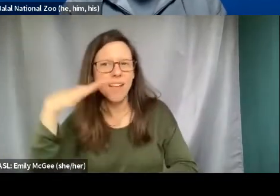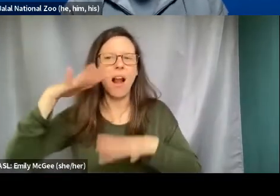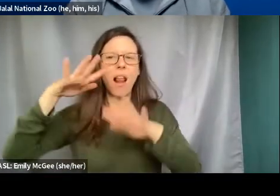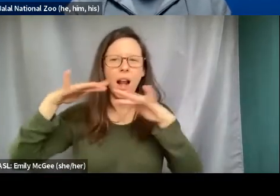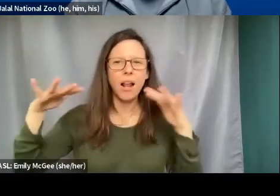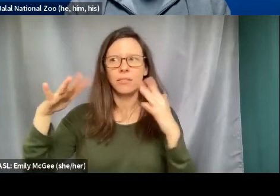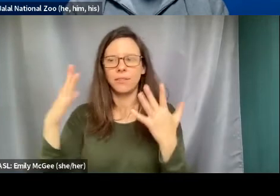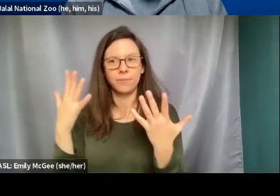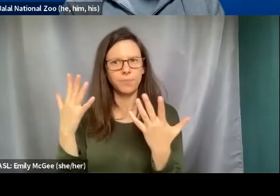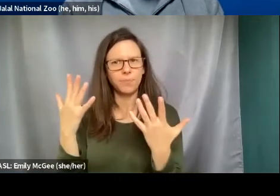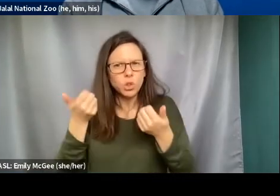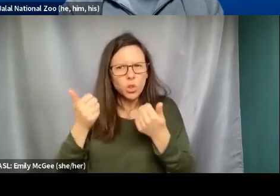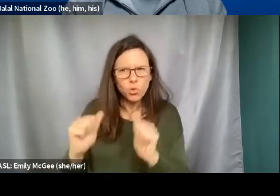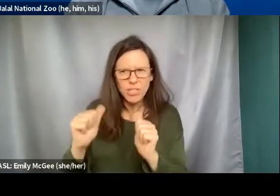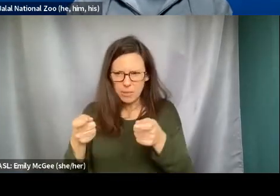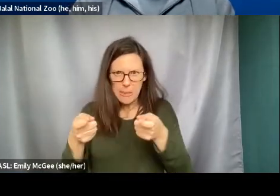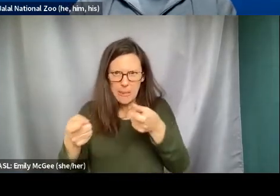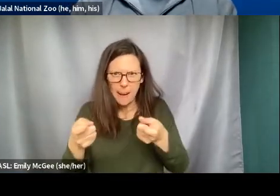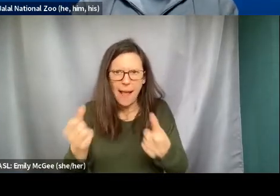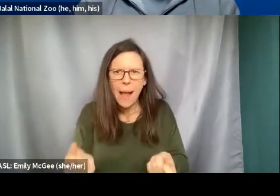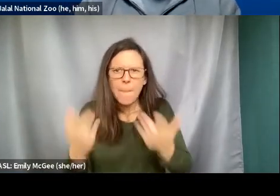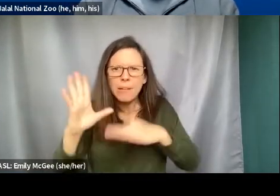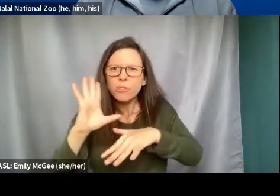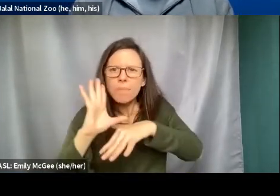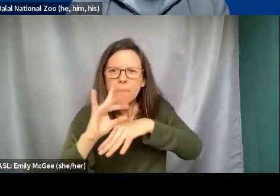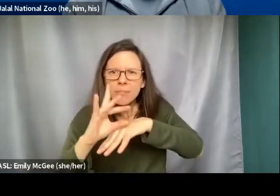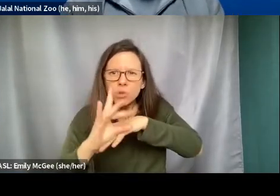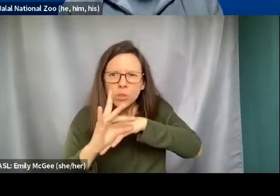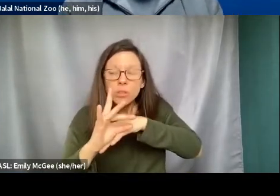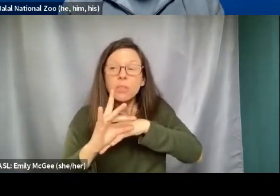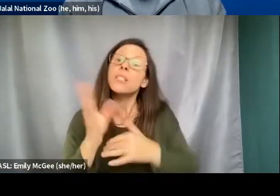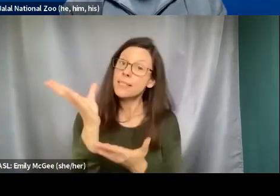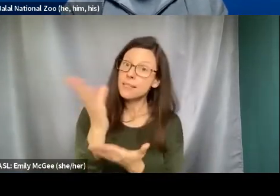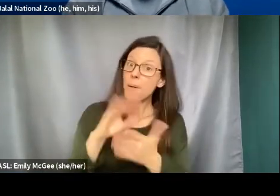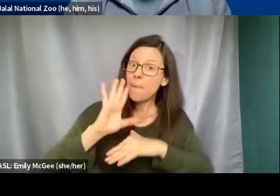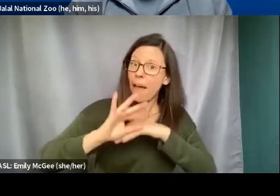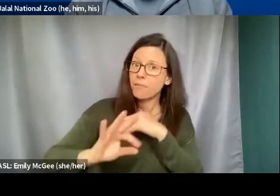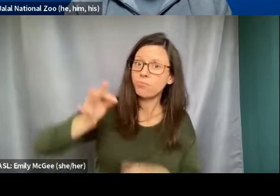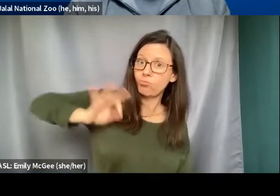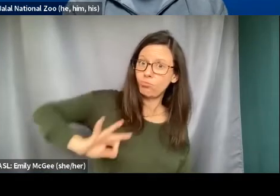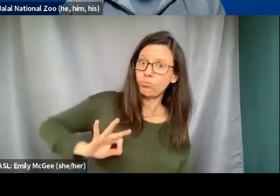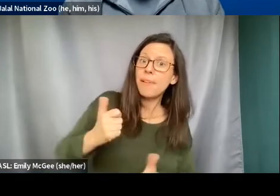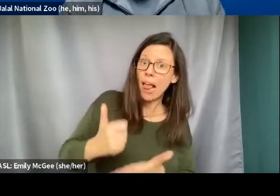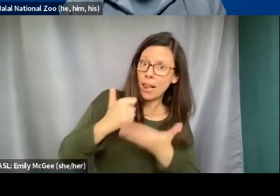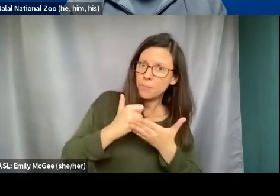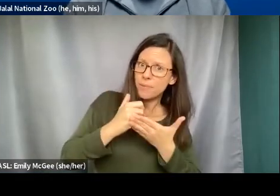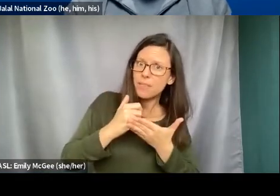it be beneficial bacteria like your nitrifying bacteria or uh your, you know, harmful bacteria.